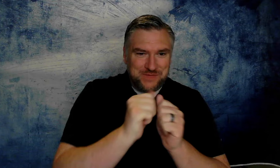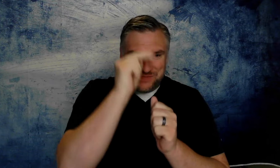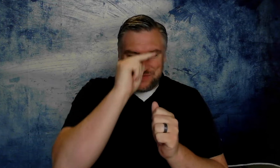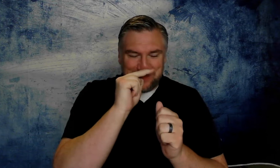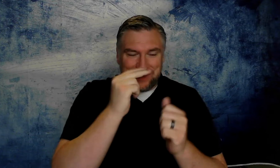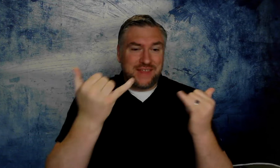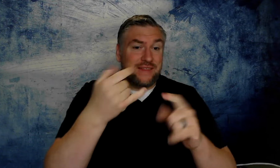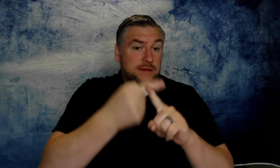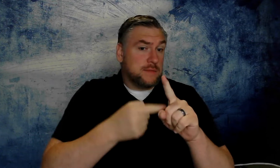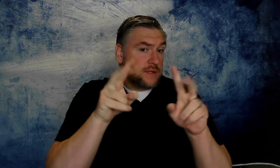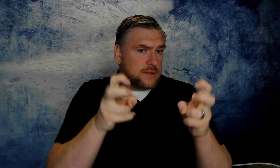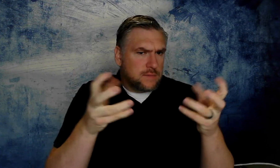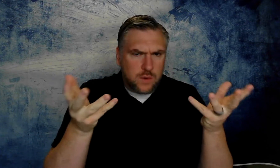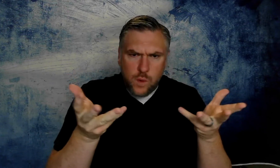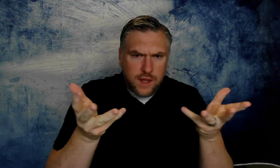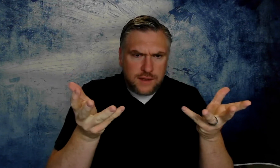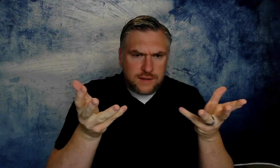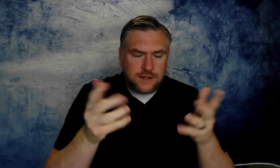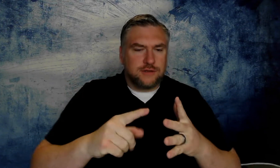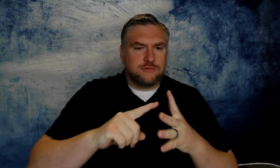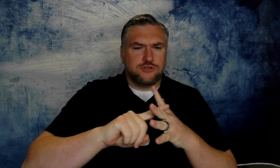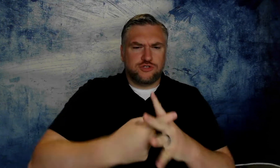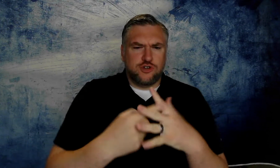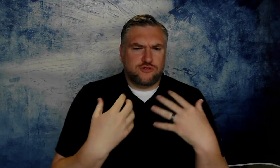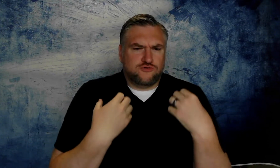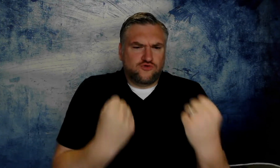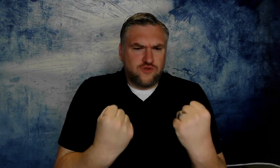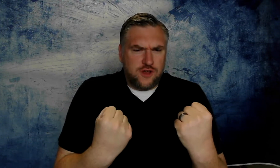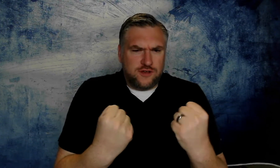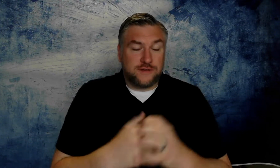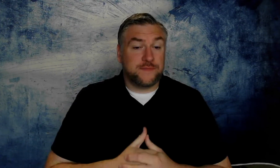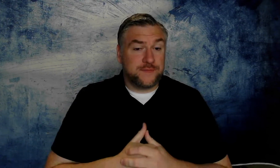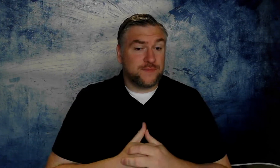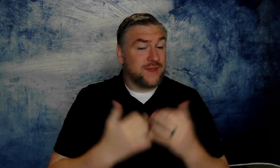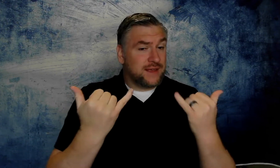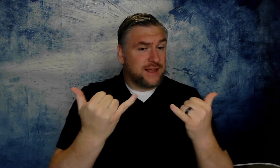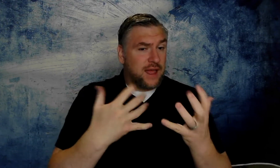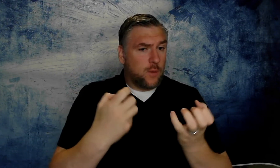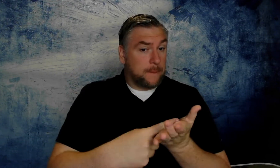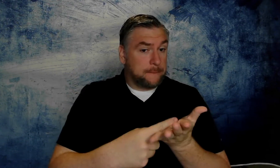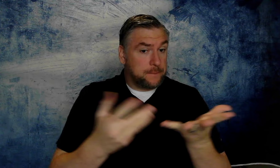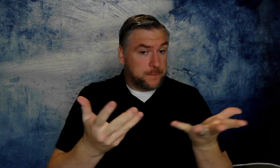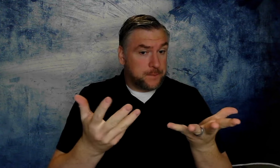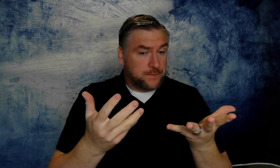Hello and welcome to Five Minutes with Nate! This month's topic is “Starting Strong”. Today, I want